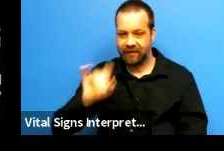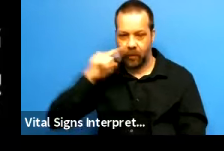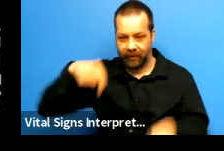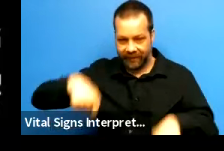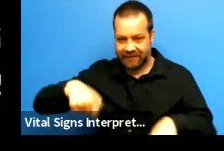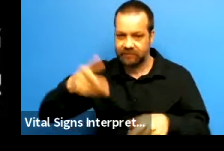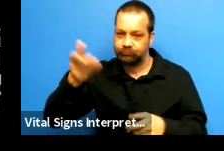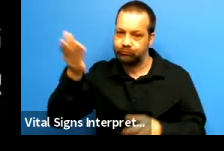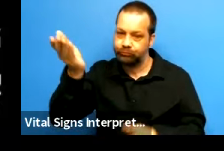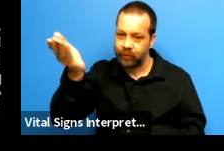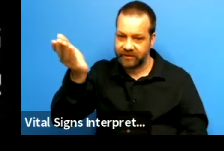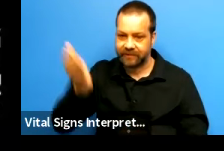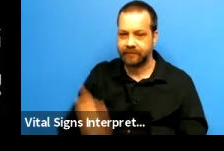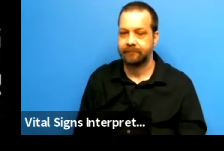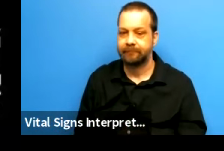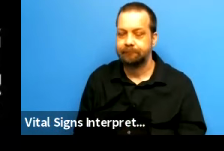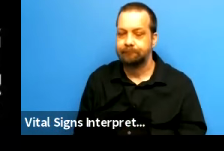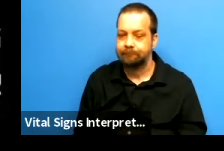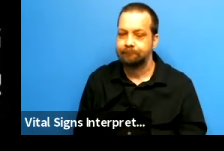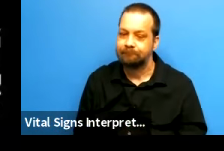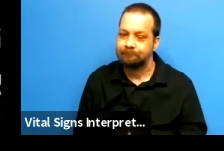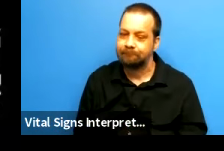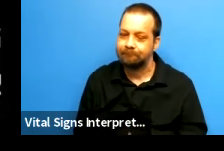I'm happy to be with today's webinar with you.